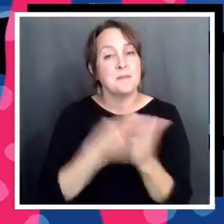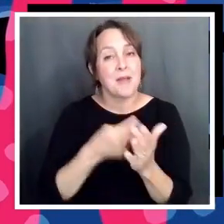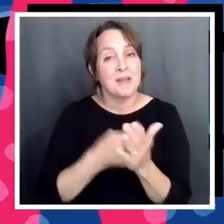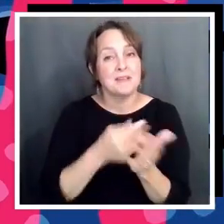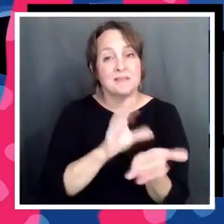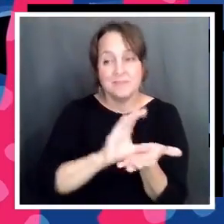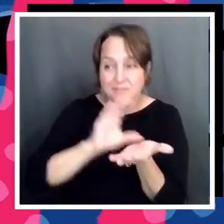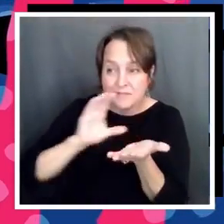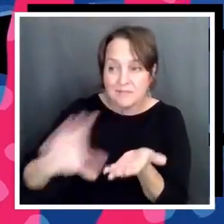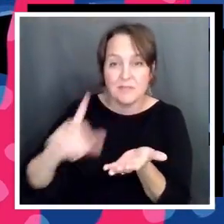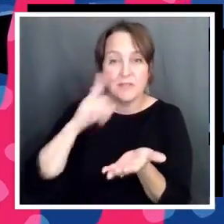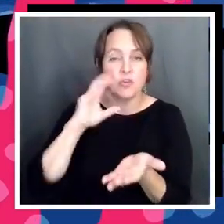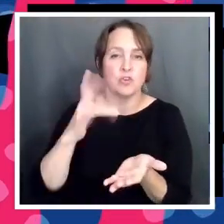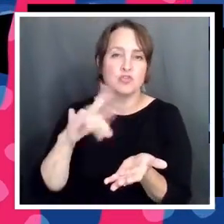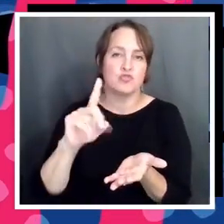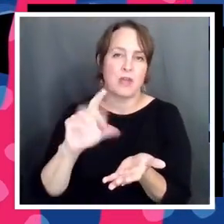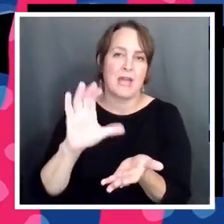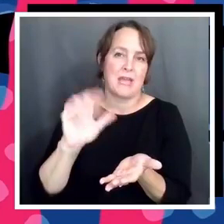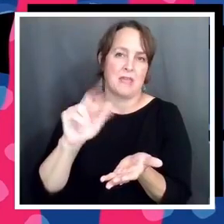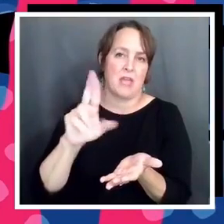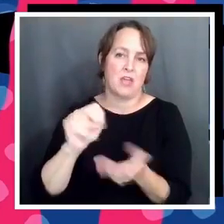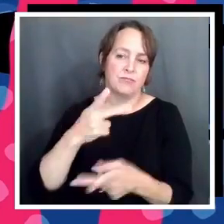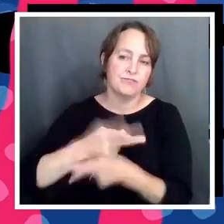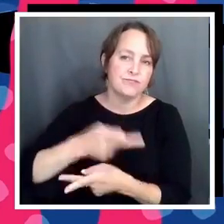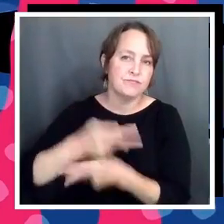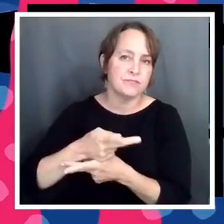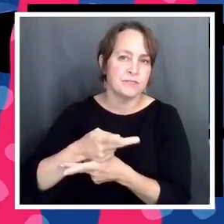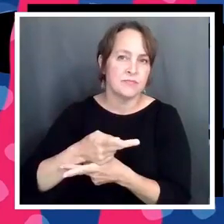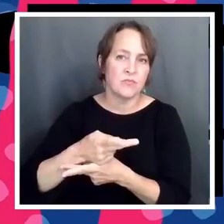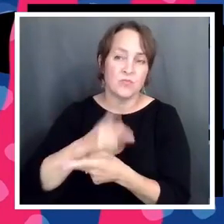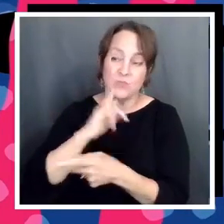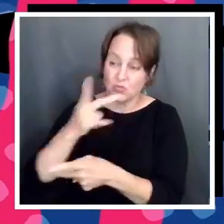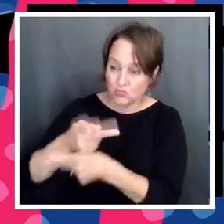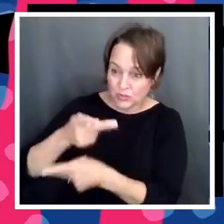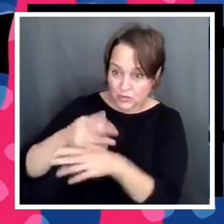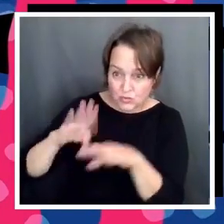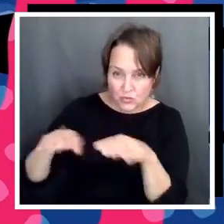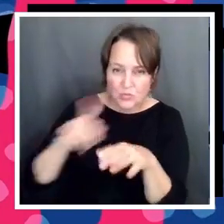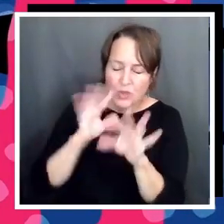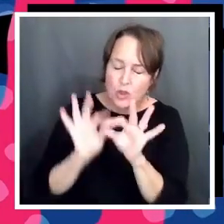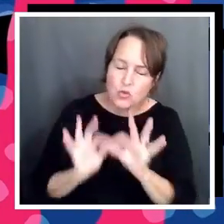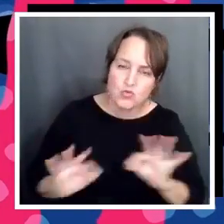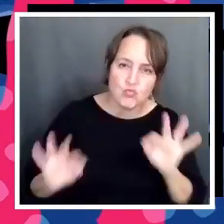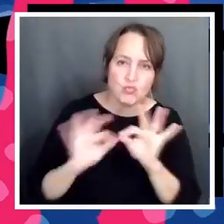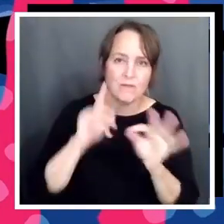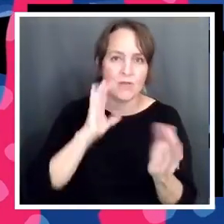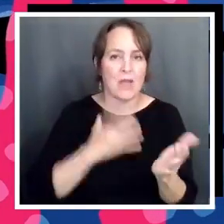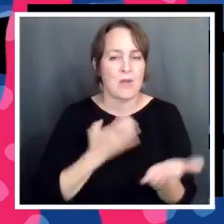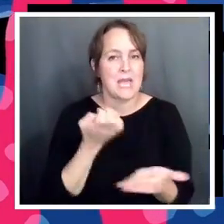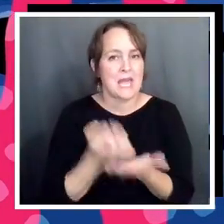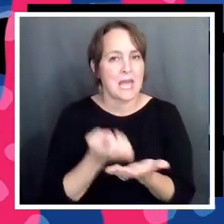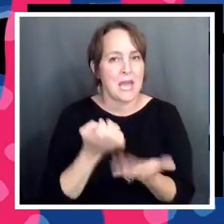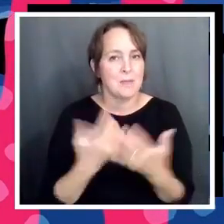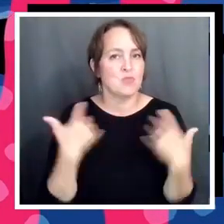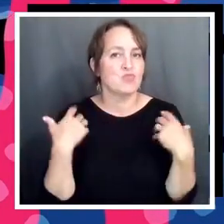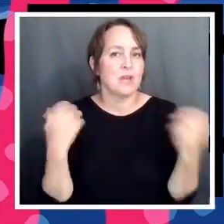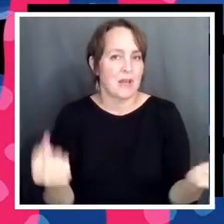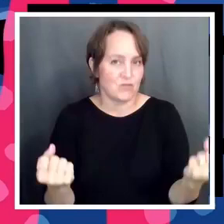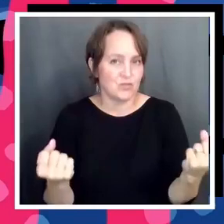I ALSO WON'T STOP FIGHTING TO ENSURE THAT WE GET MUCH-NEEDED